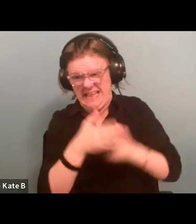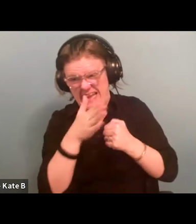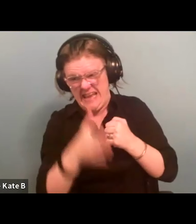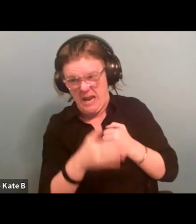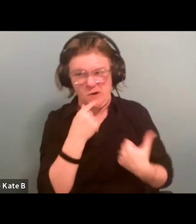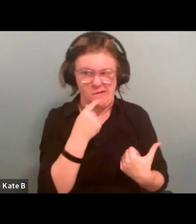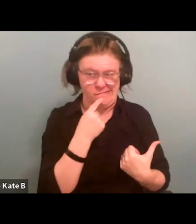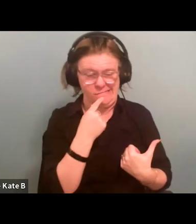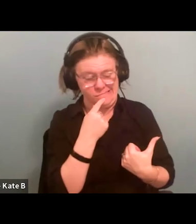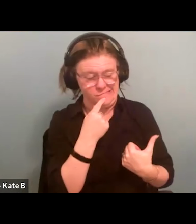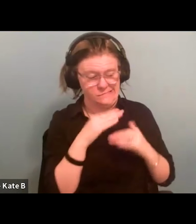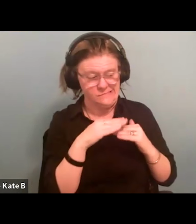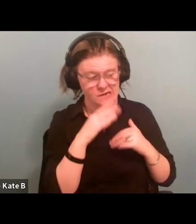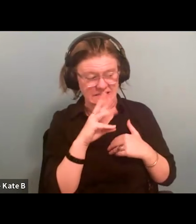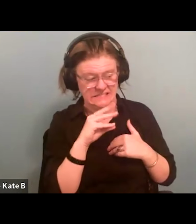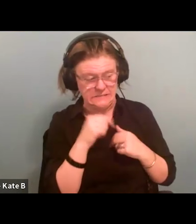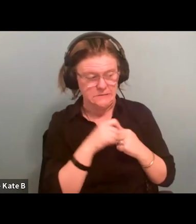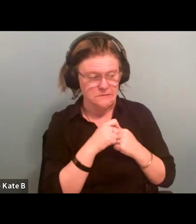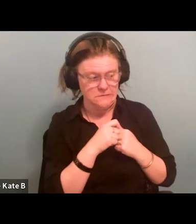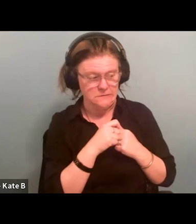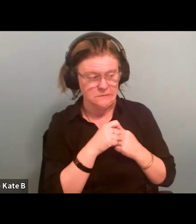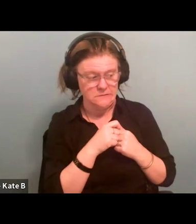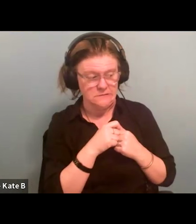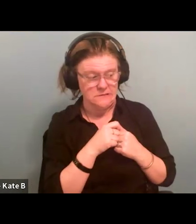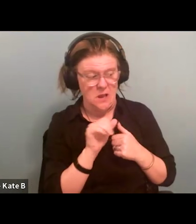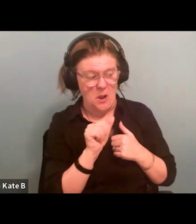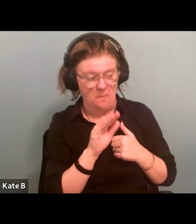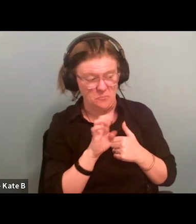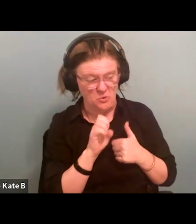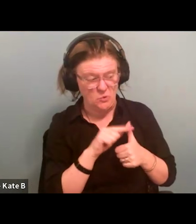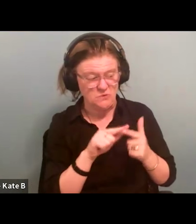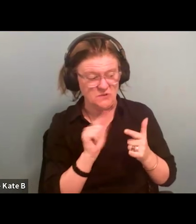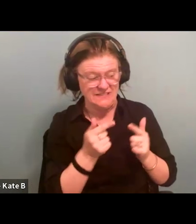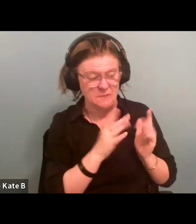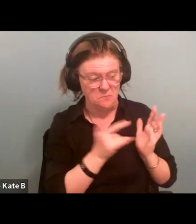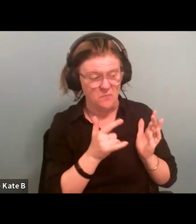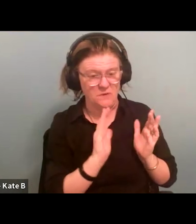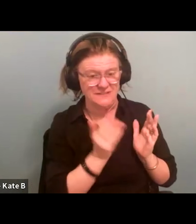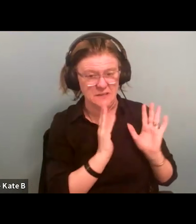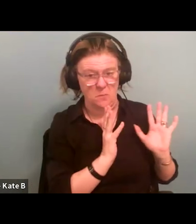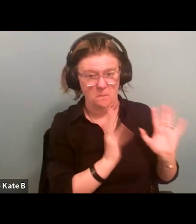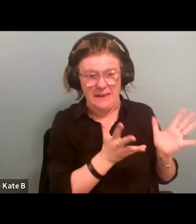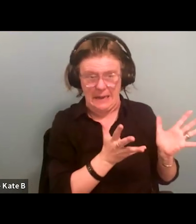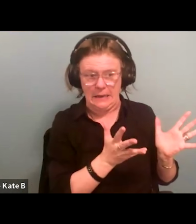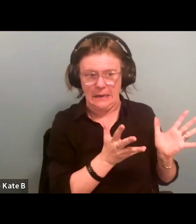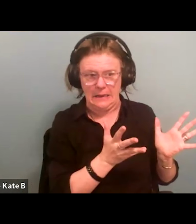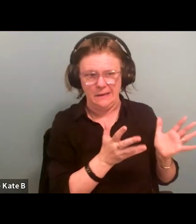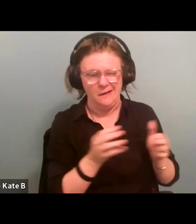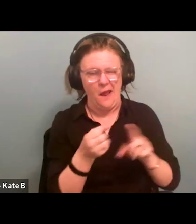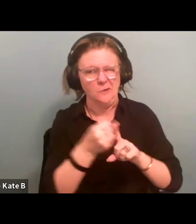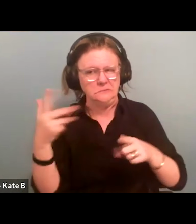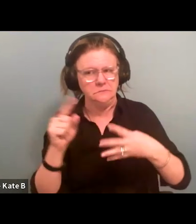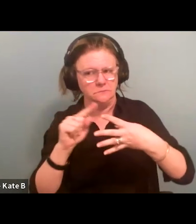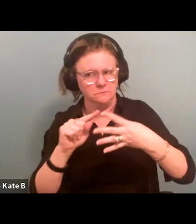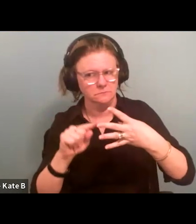aged 60 or better, who may be a victim of abuse, neglect, exploitation, or abandonment-- I'll go into details on the four different--